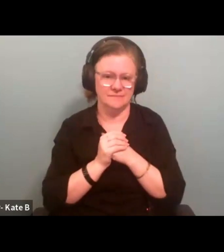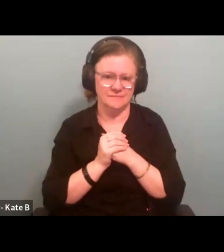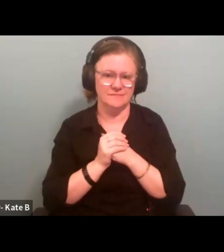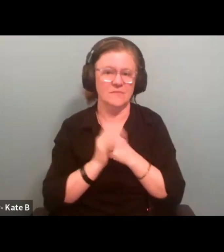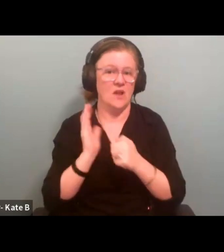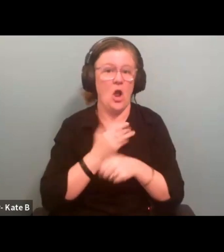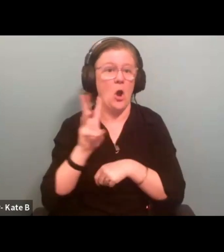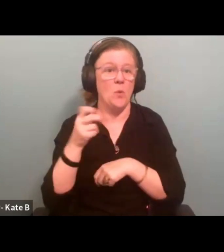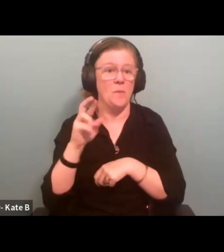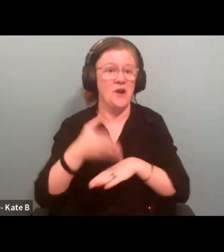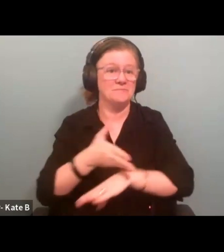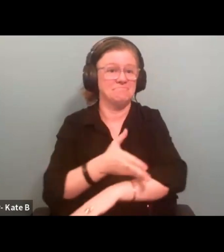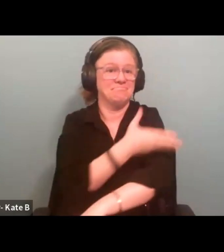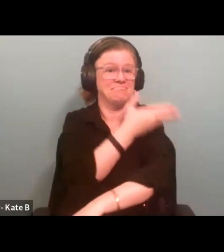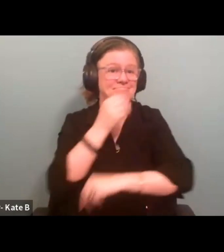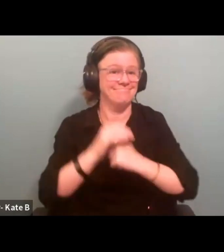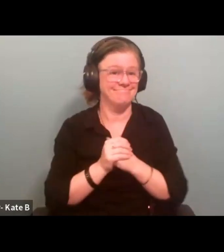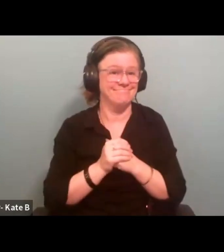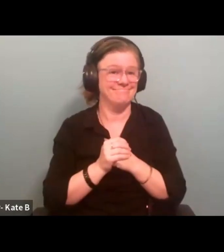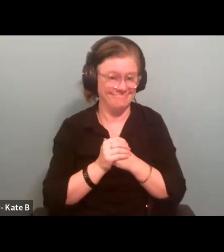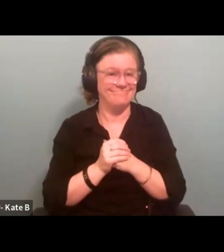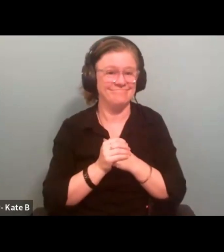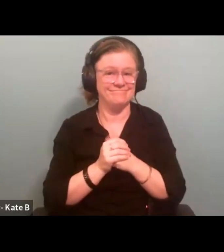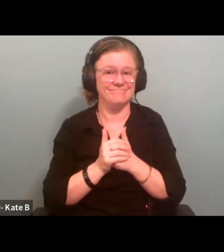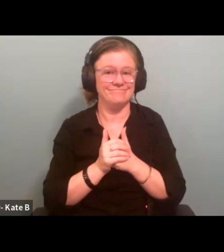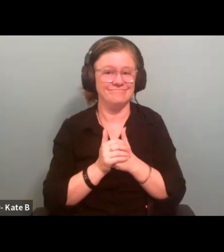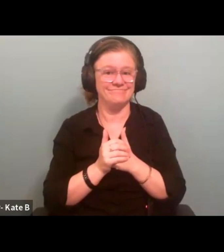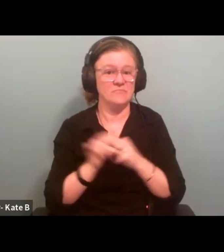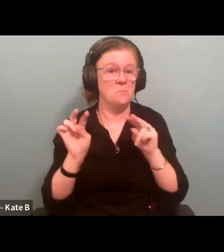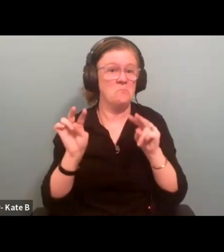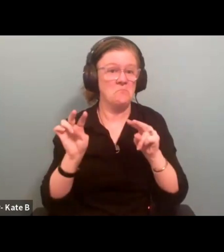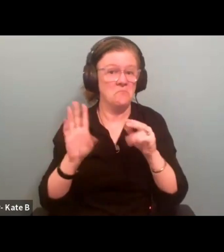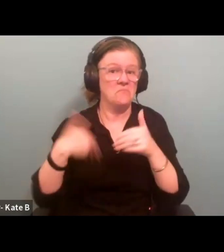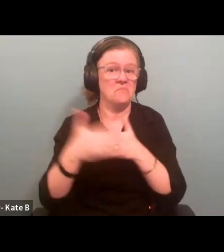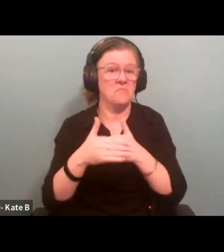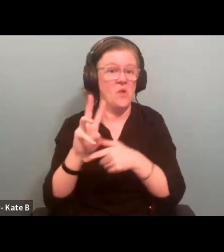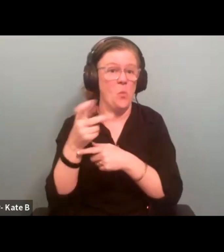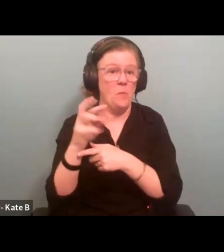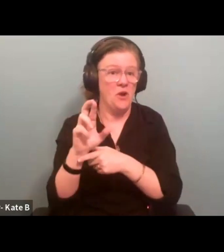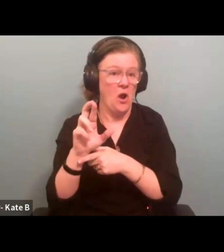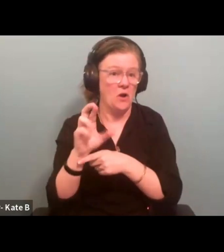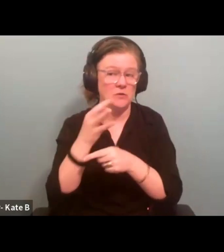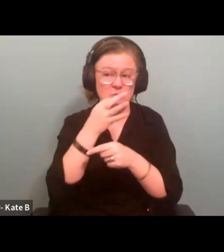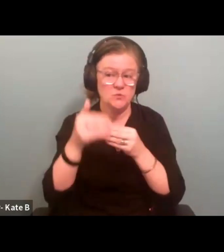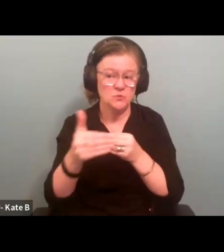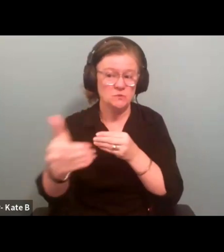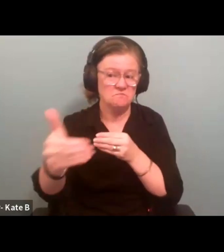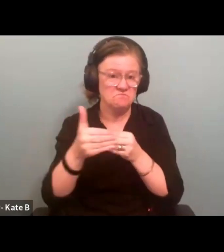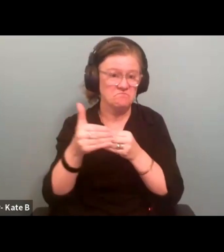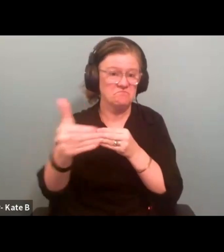webinars. We stay tuned for another webinar on a along the same lines in the next couple of